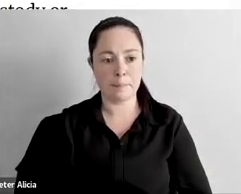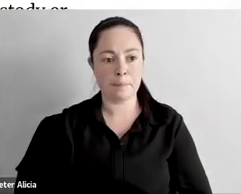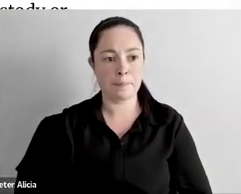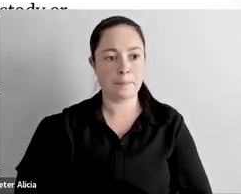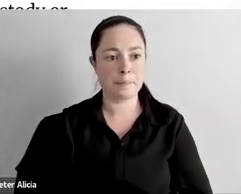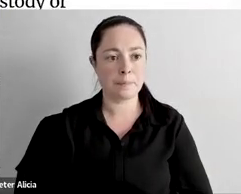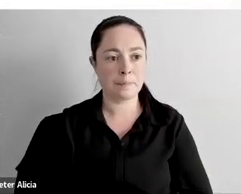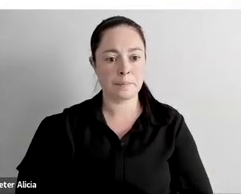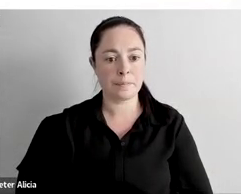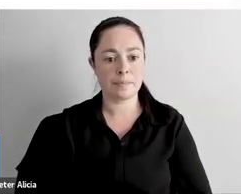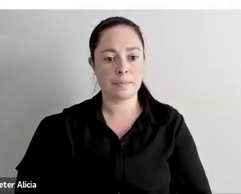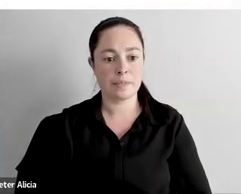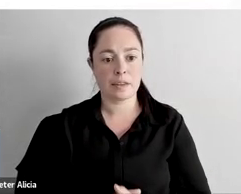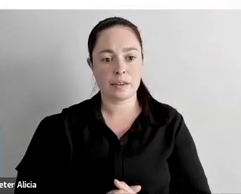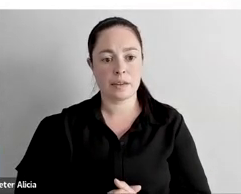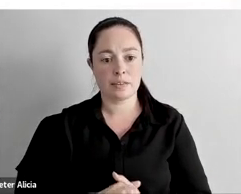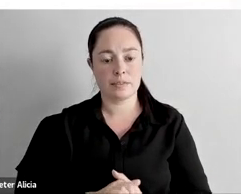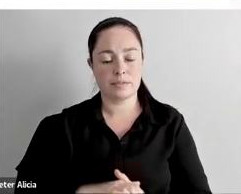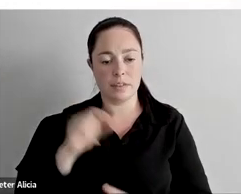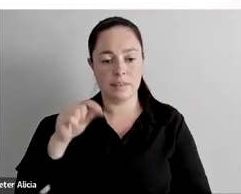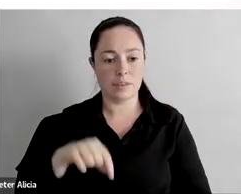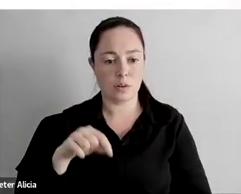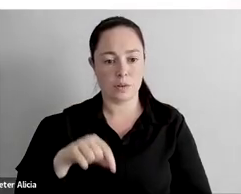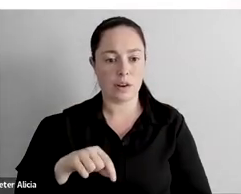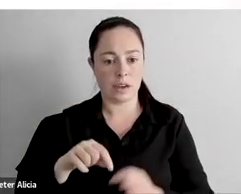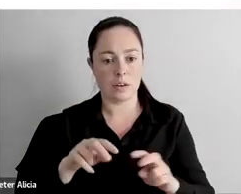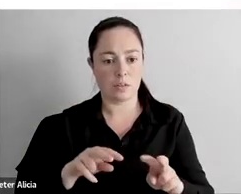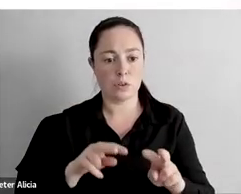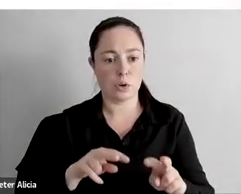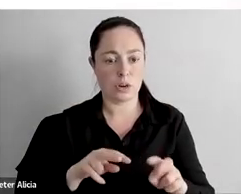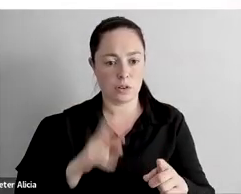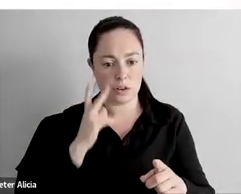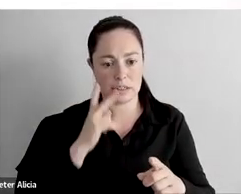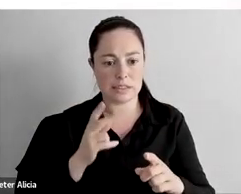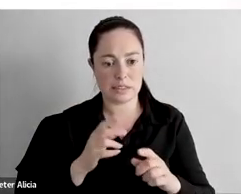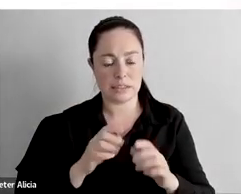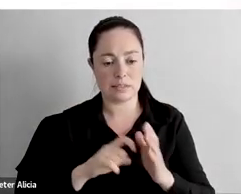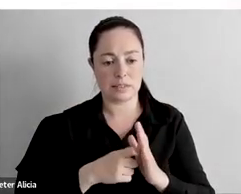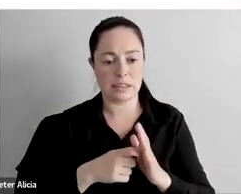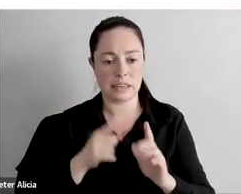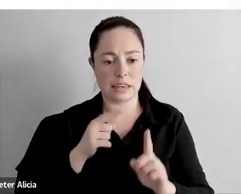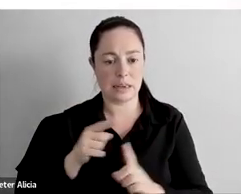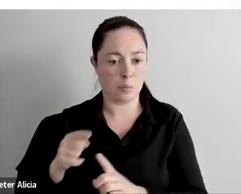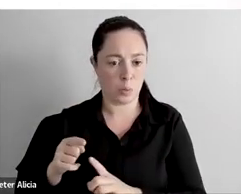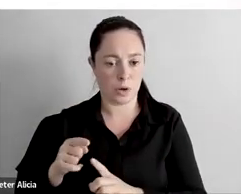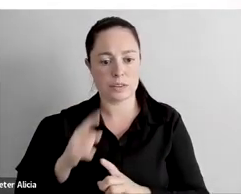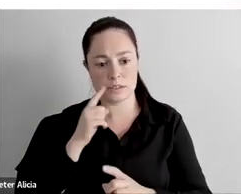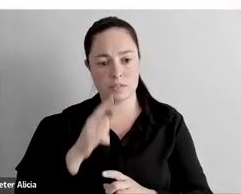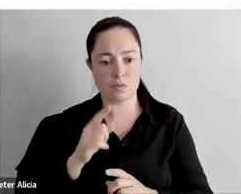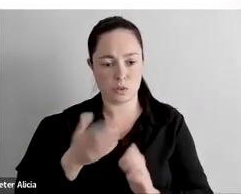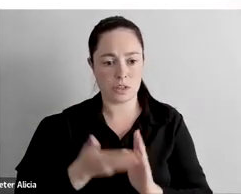And then you can scroll down and you can see the key points of the legislation. So this is a